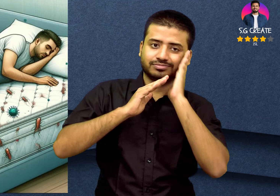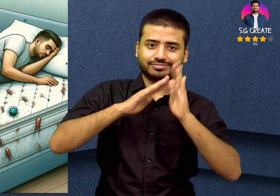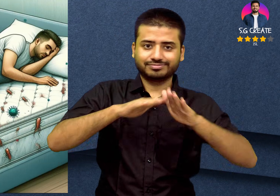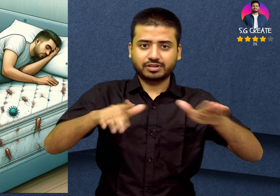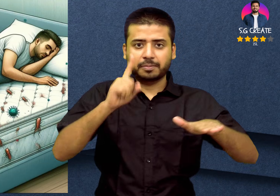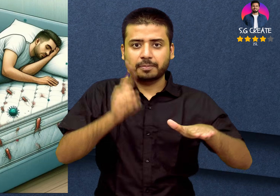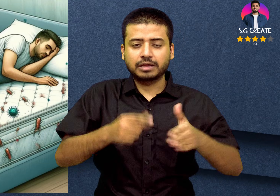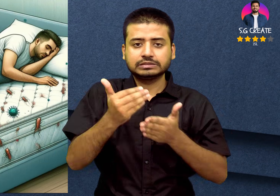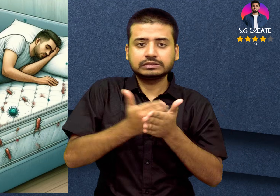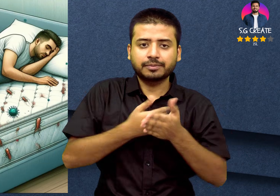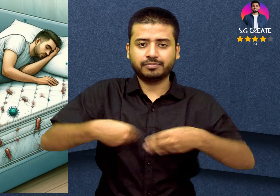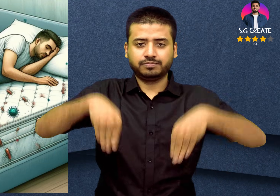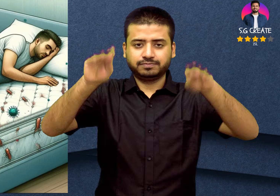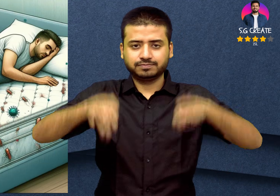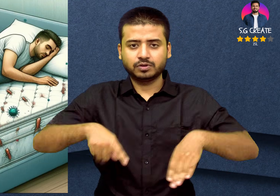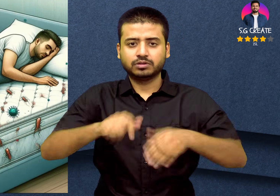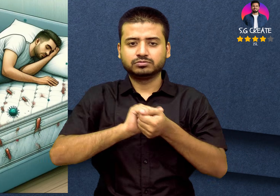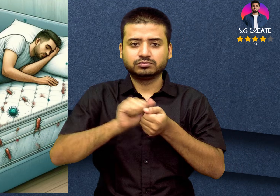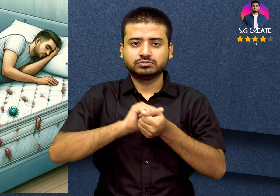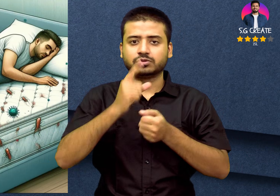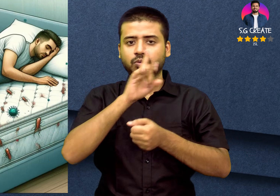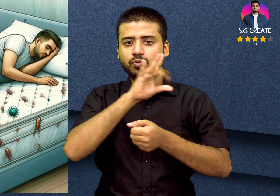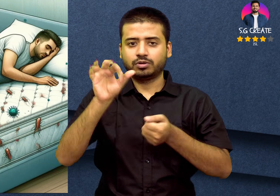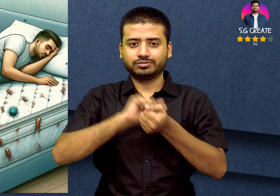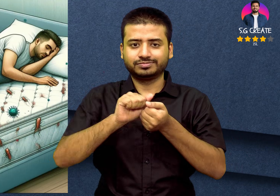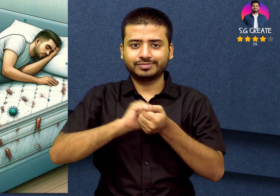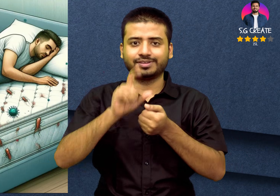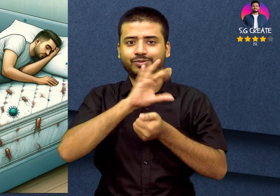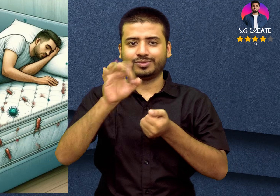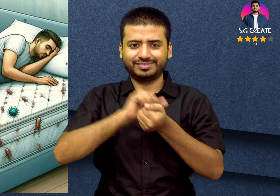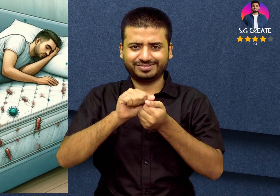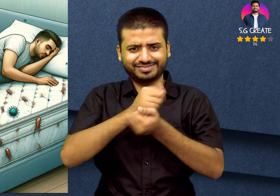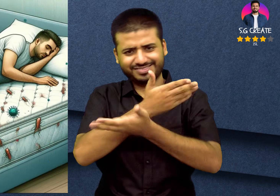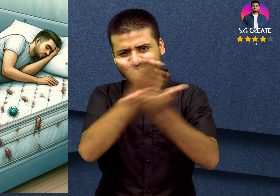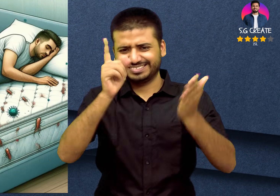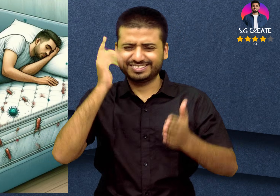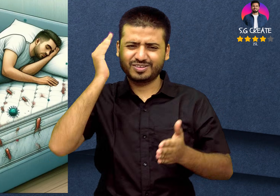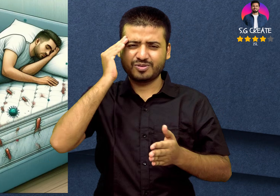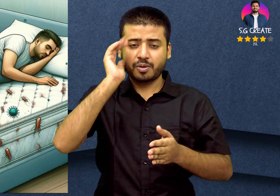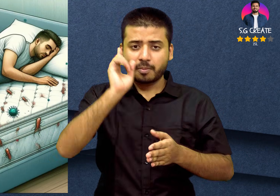layers of fabric that we trust to comfort and protect us. Yet, as you rightly pointed out,